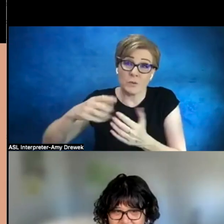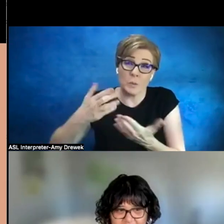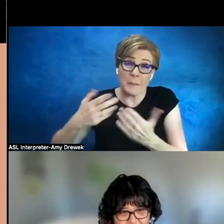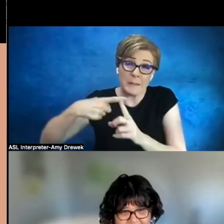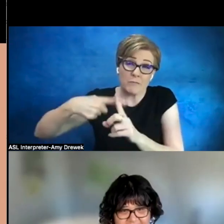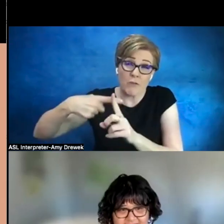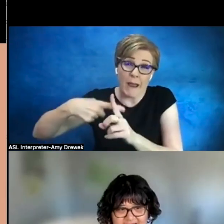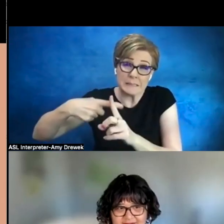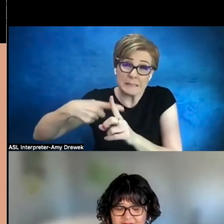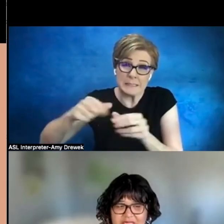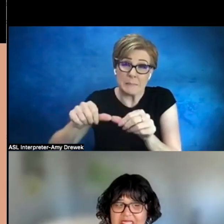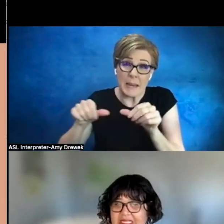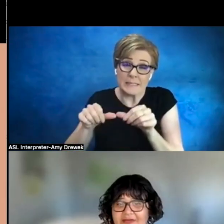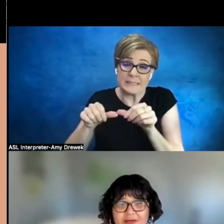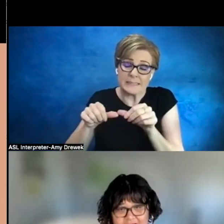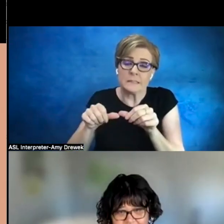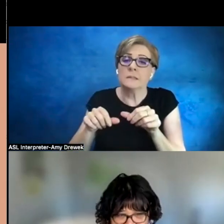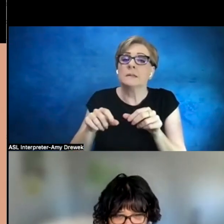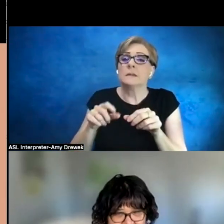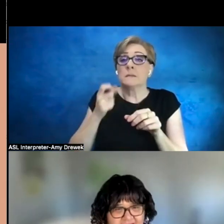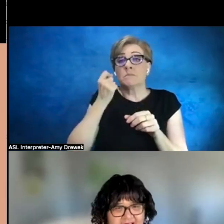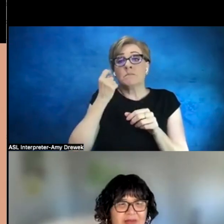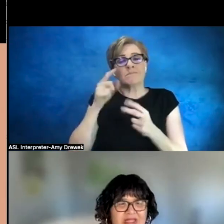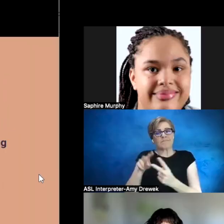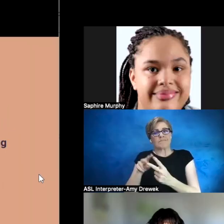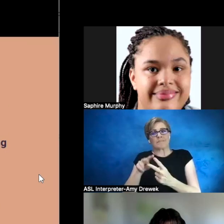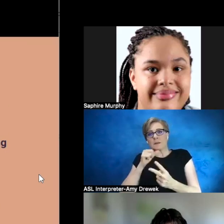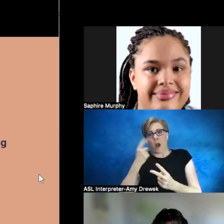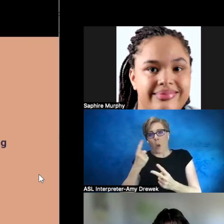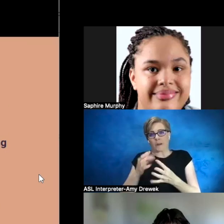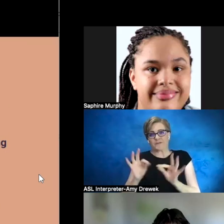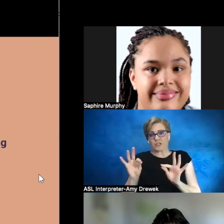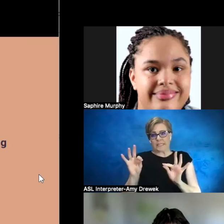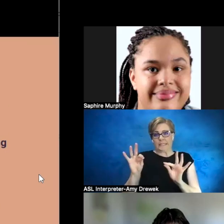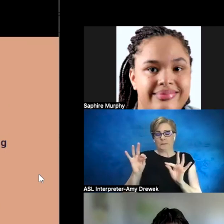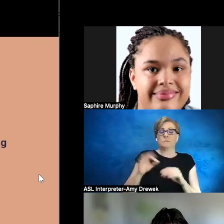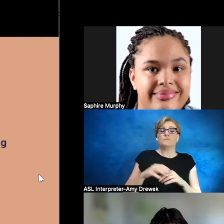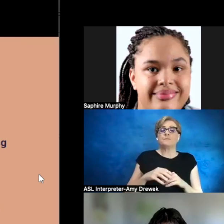are always completely free, right? But they can include virtual events,